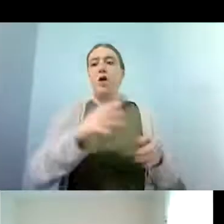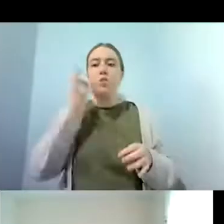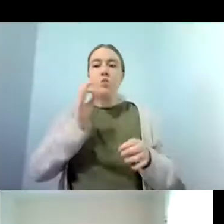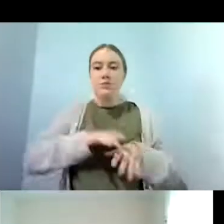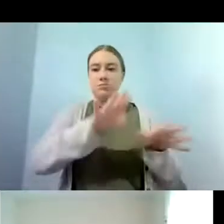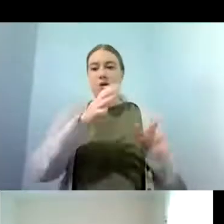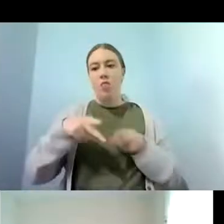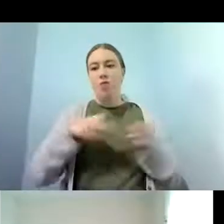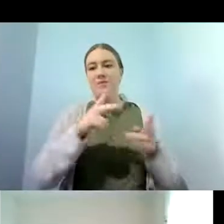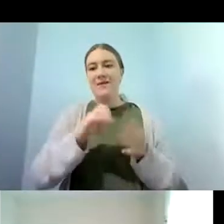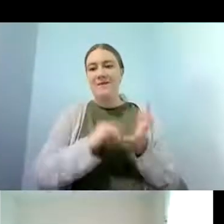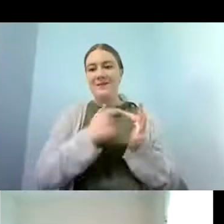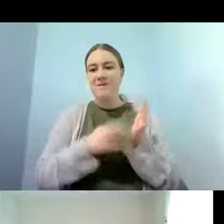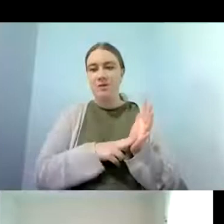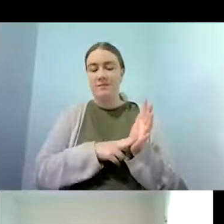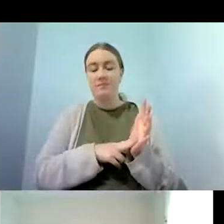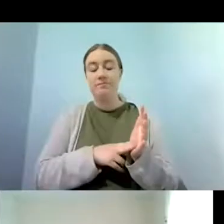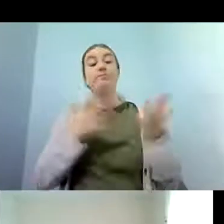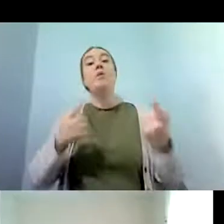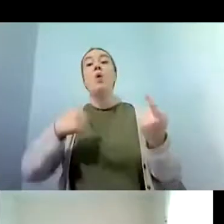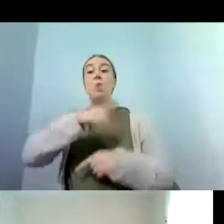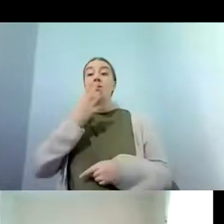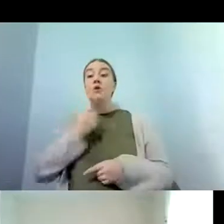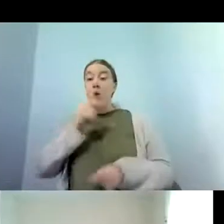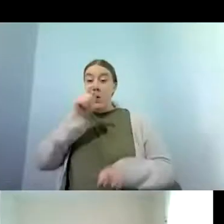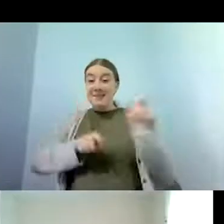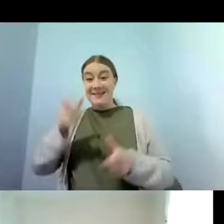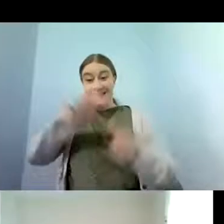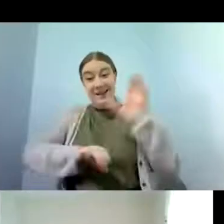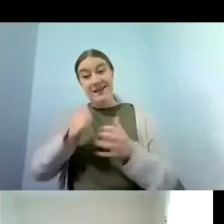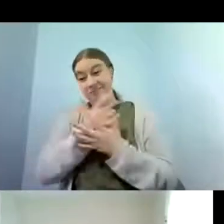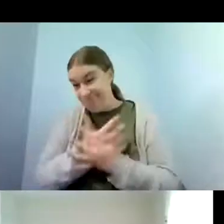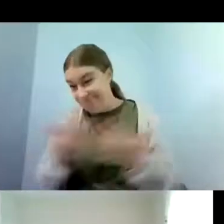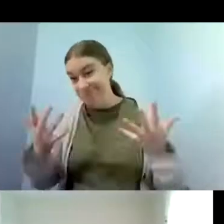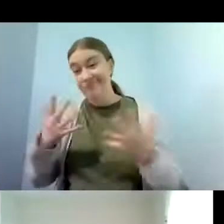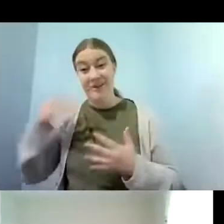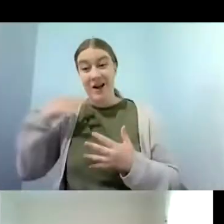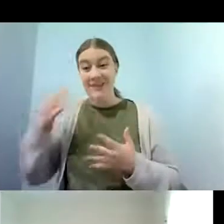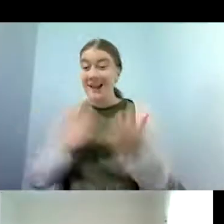so we use citizen scientists a lot in our project and we love citizen science and we